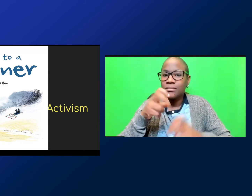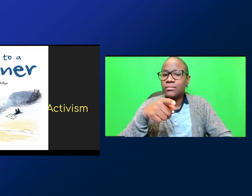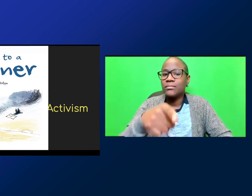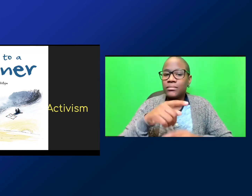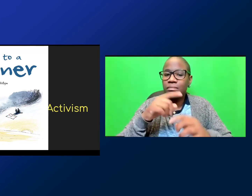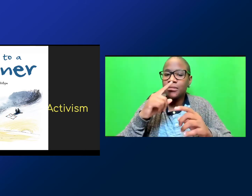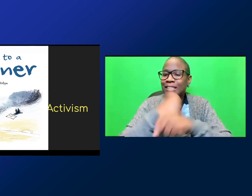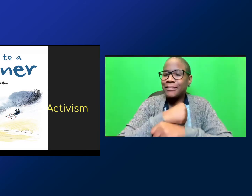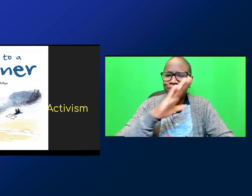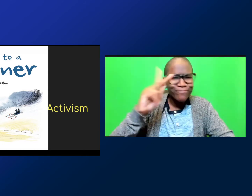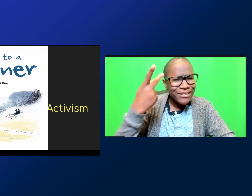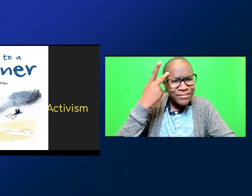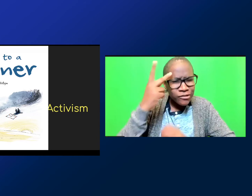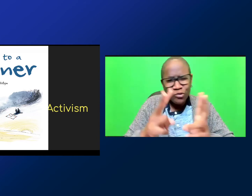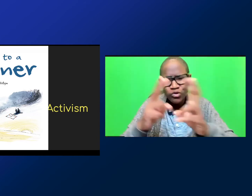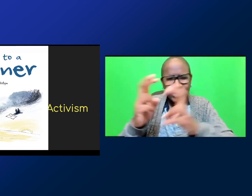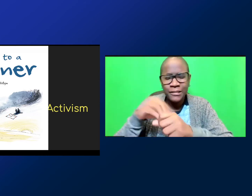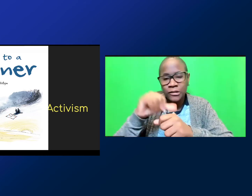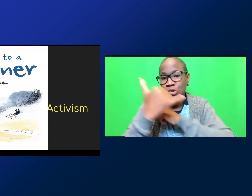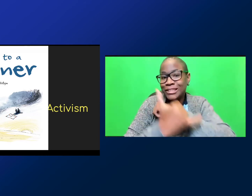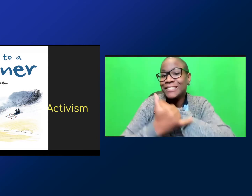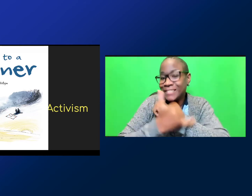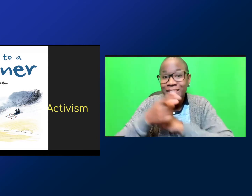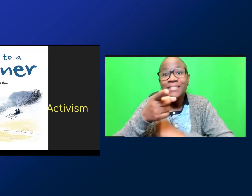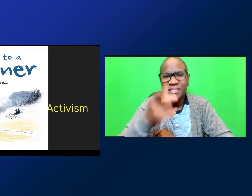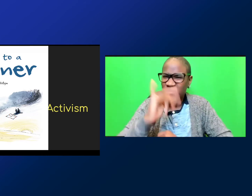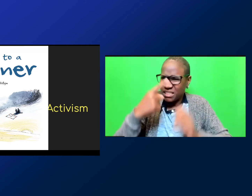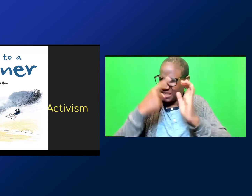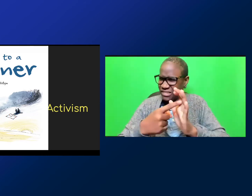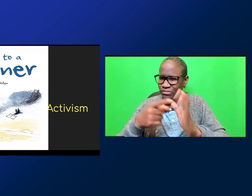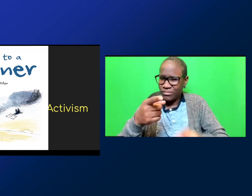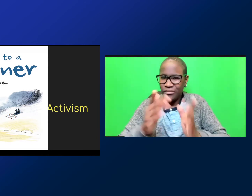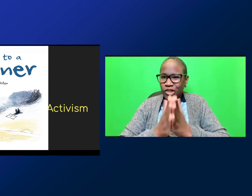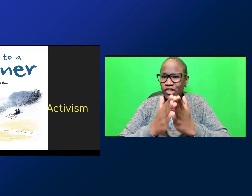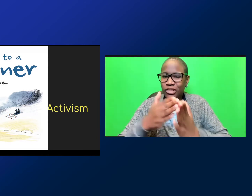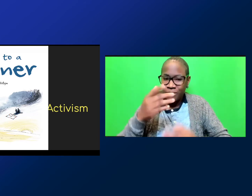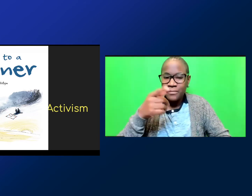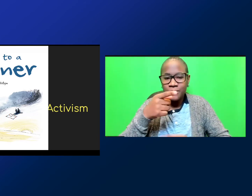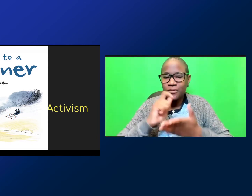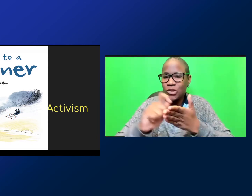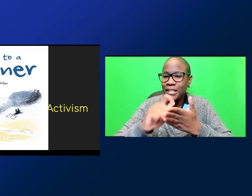this is an example of a book that really focuses on activism it's called letters to a prisoner